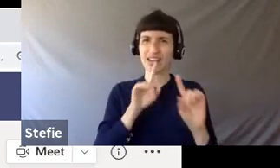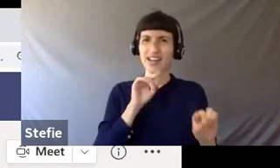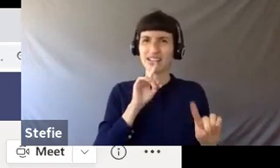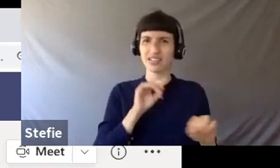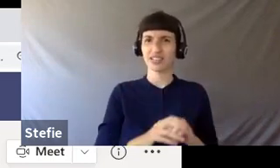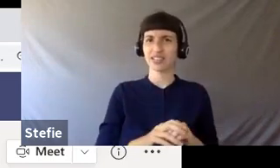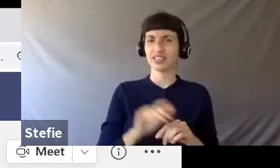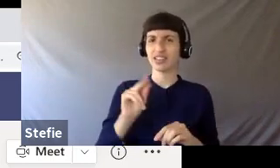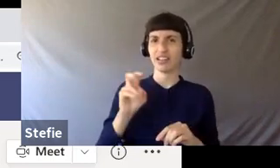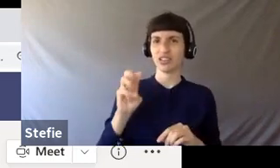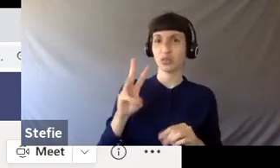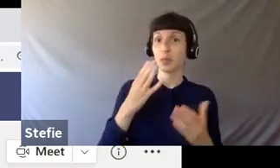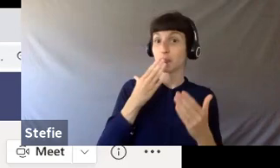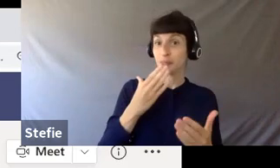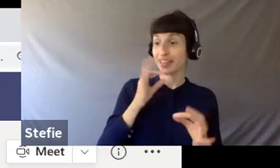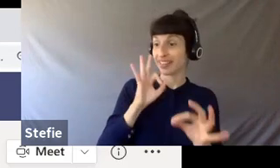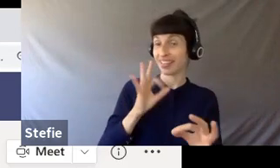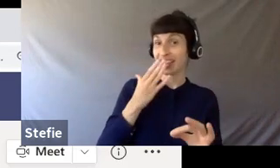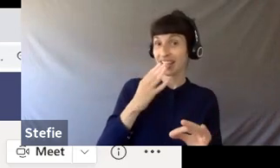I think we will take them tonight to play, play and explore and add questions tomorrow. ANDREW: